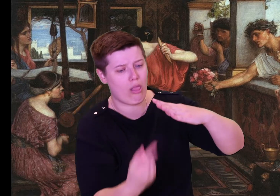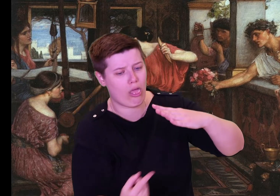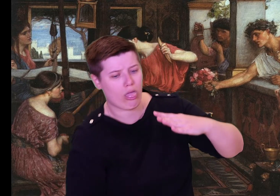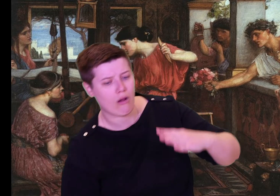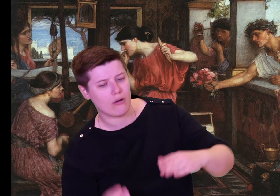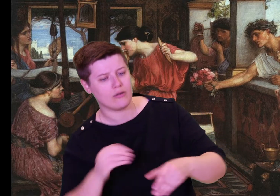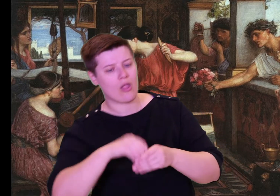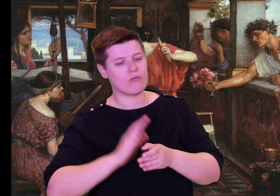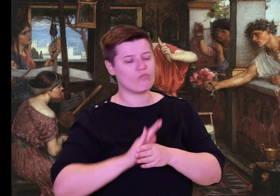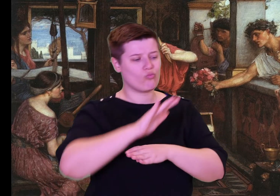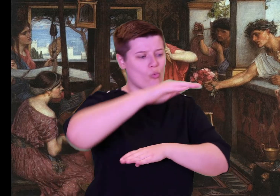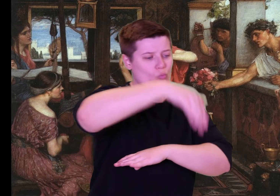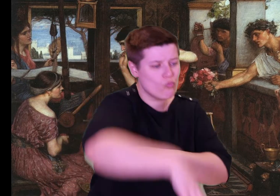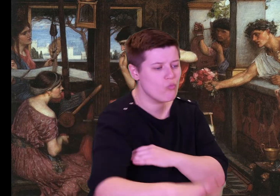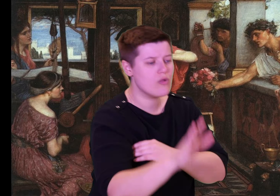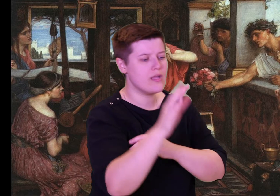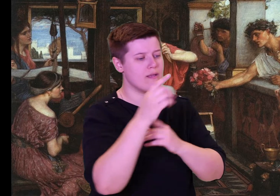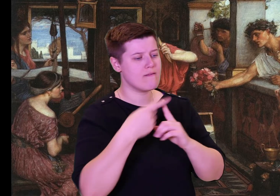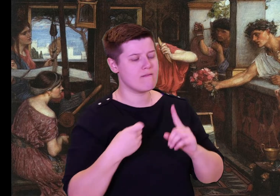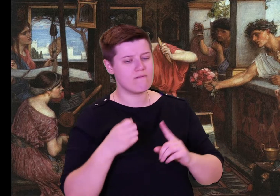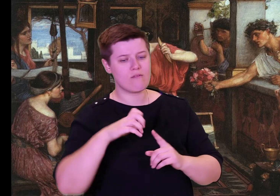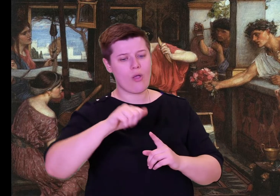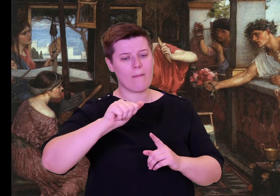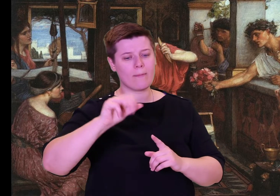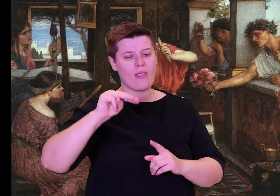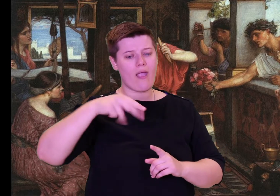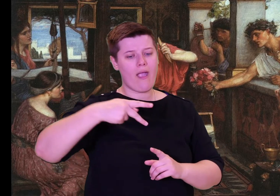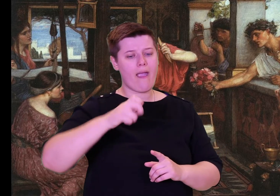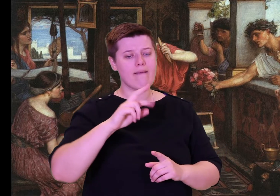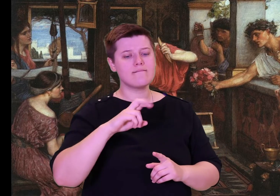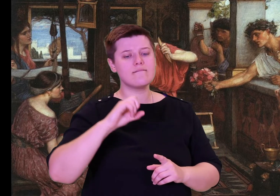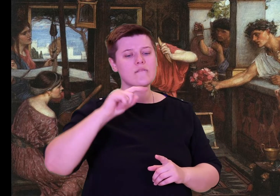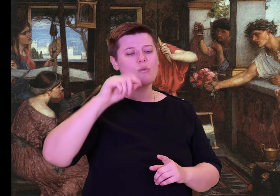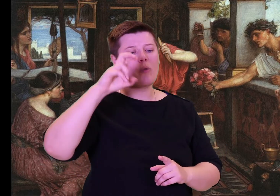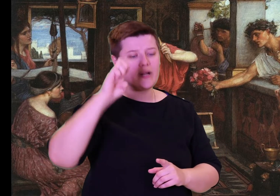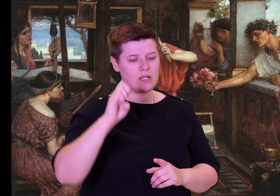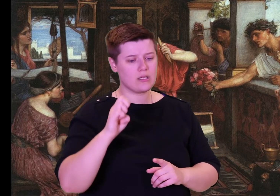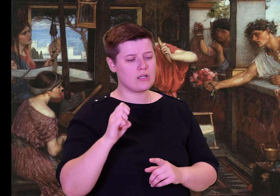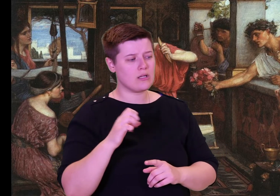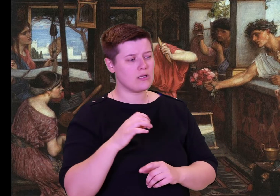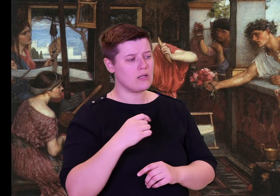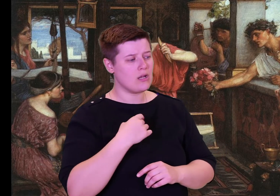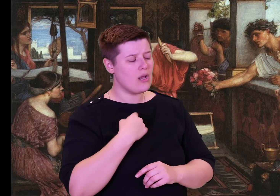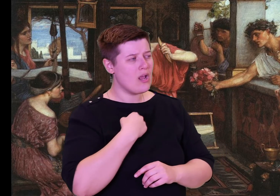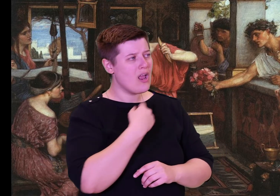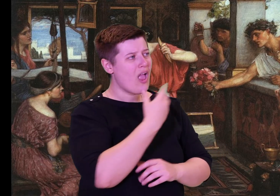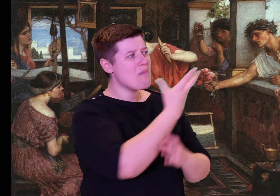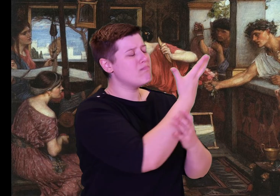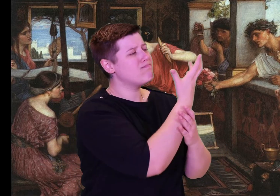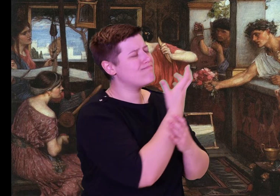Just tell me straight what your eyes saw of him, my noble father.